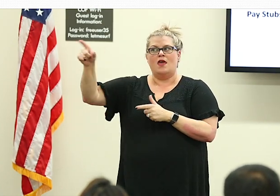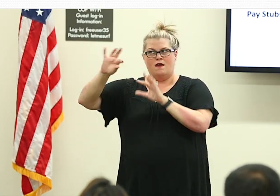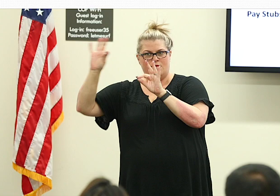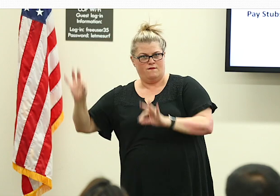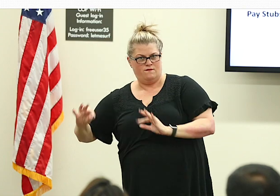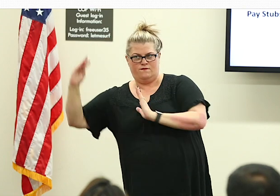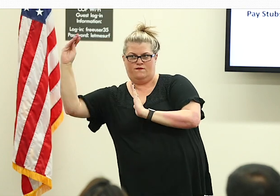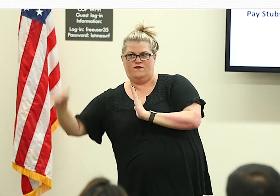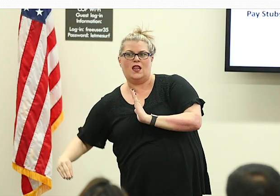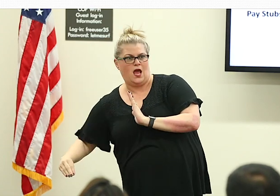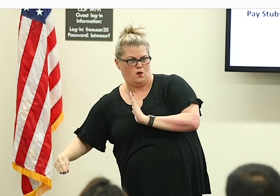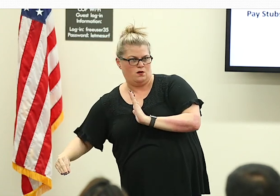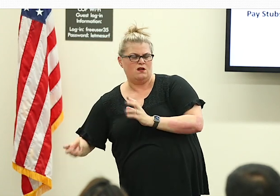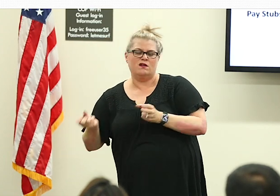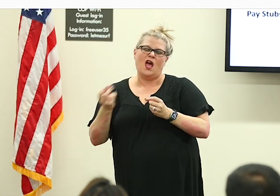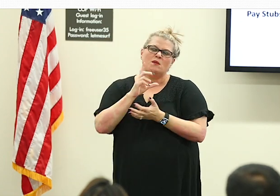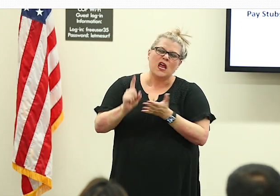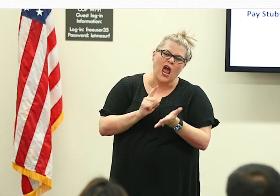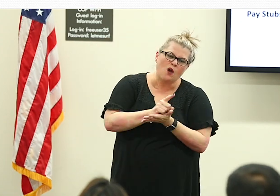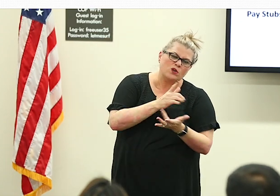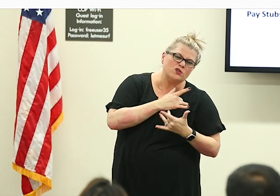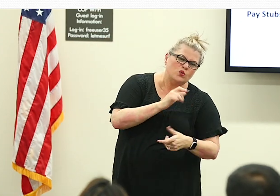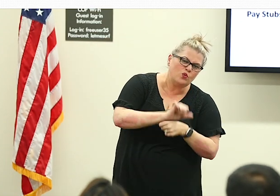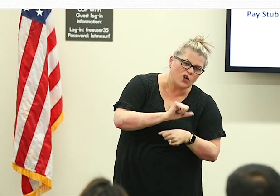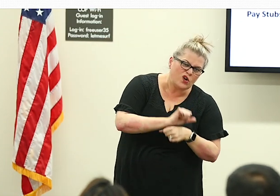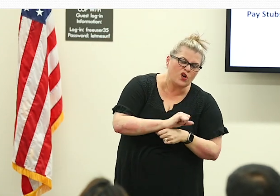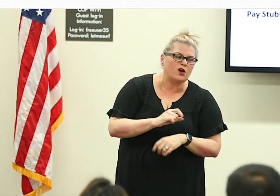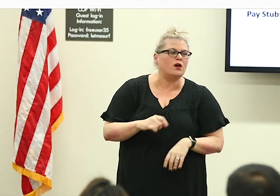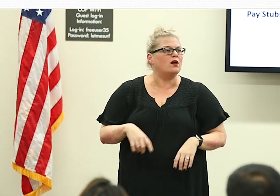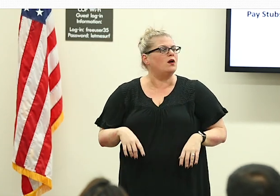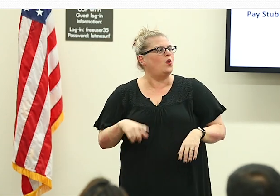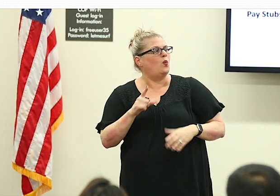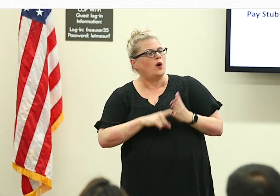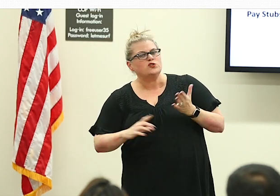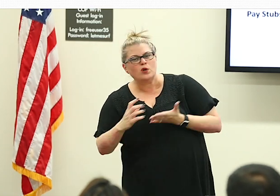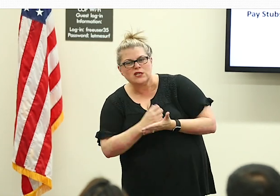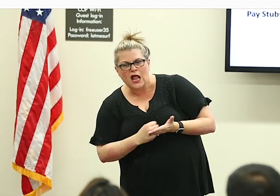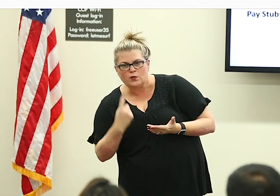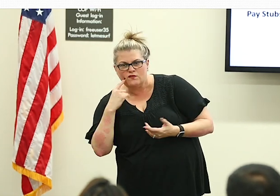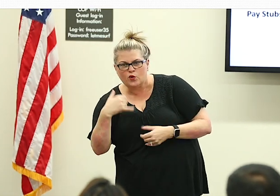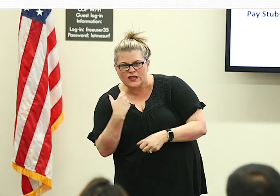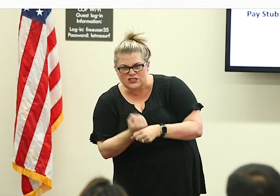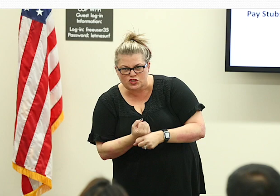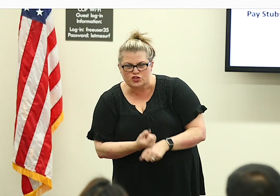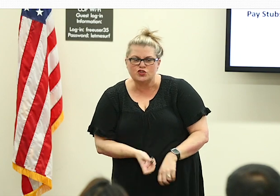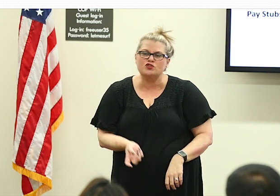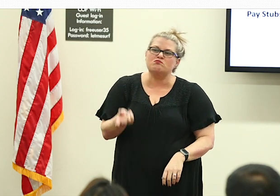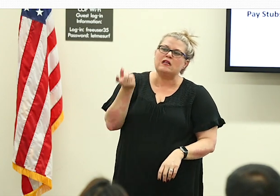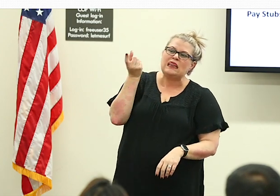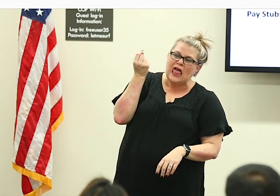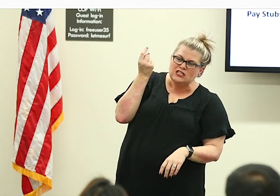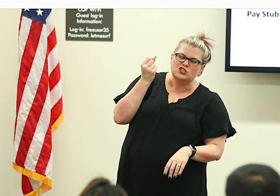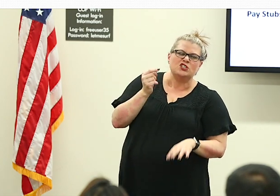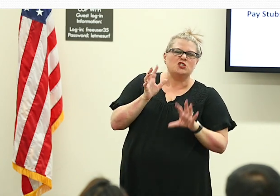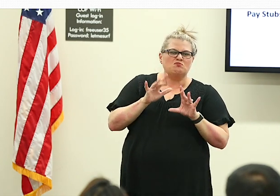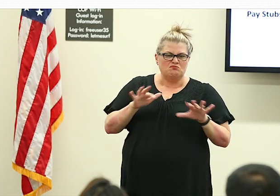such as how many hours you normally work, what your salary was for this year and last year, and things like that.